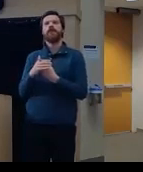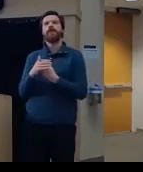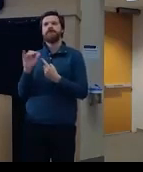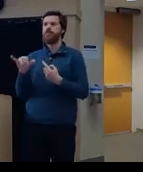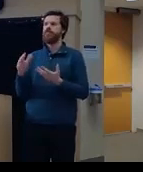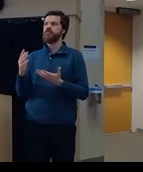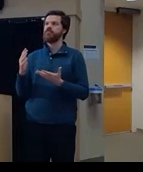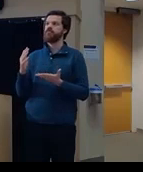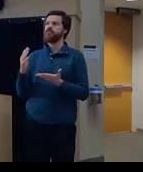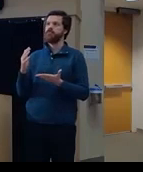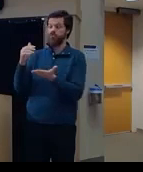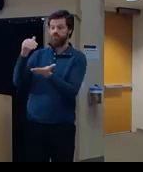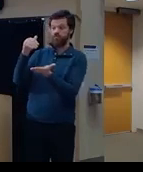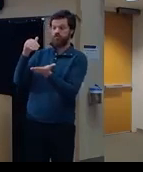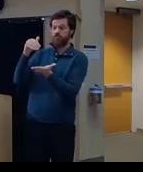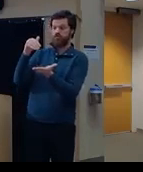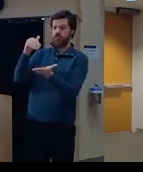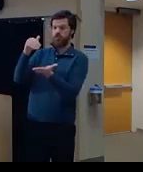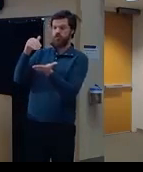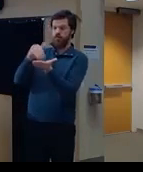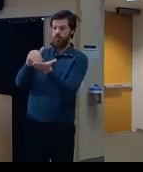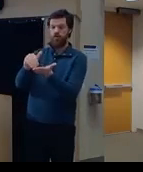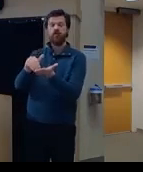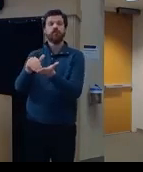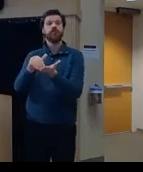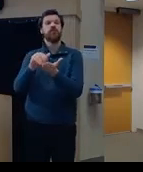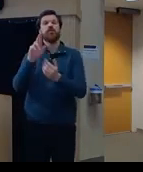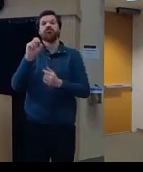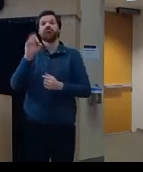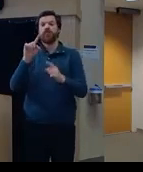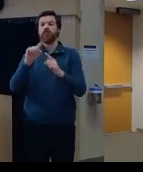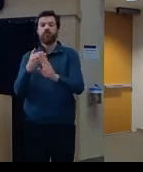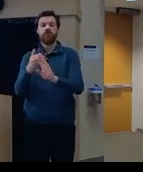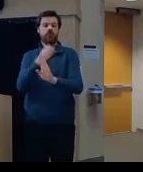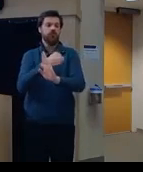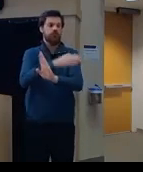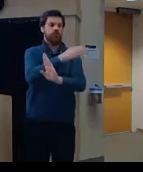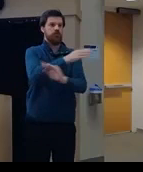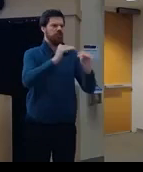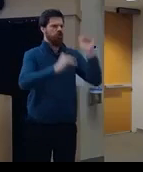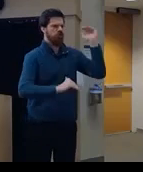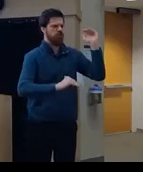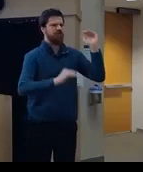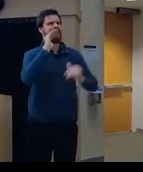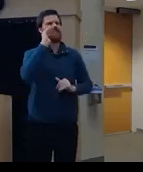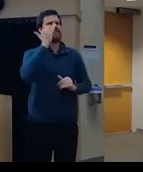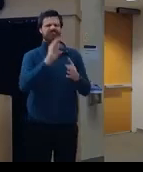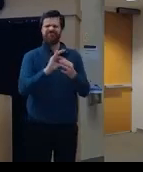are often sort of references to past injustices that seem disconnected from the present day and